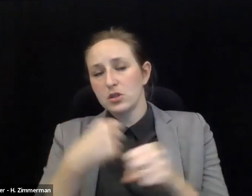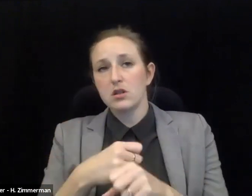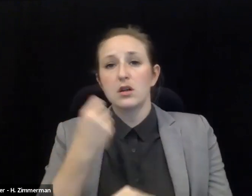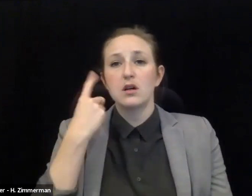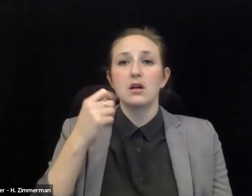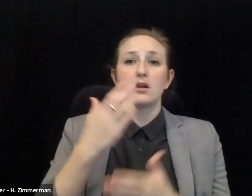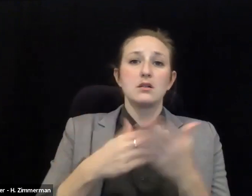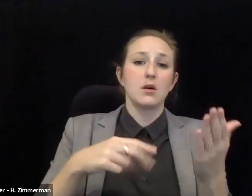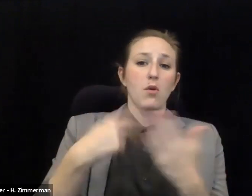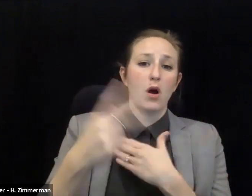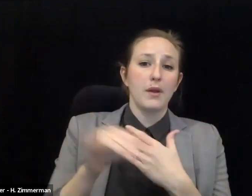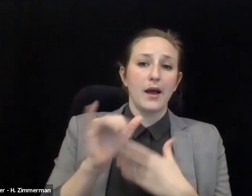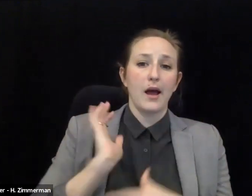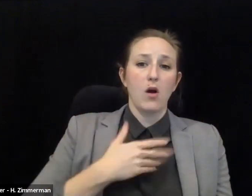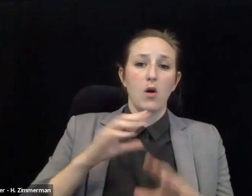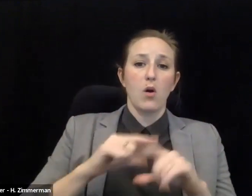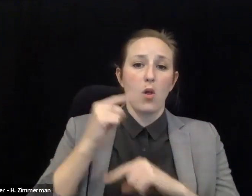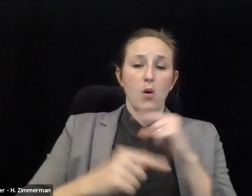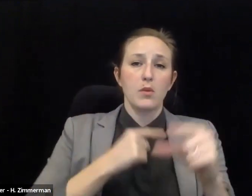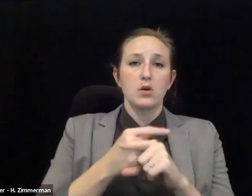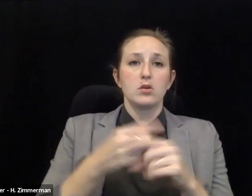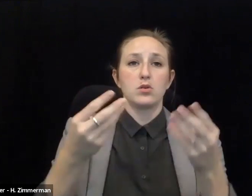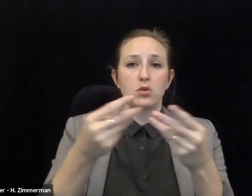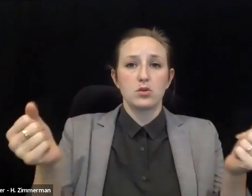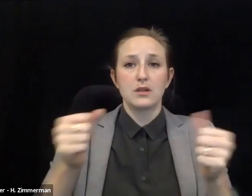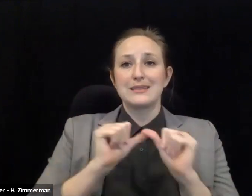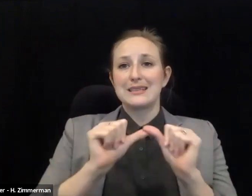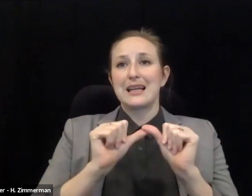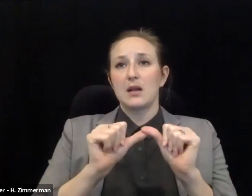like our global solution sustainability challenge already had a significant